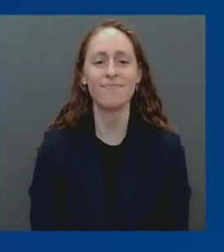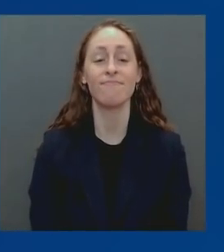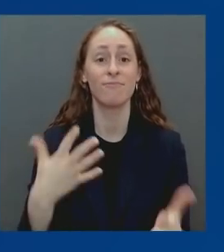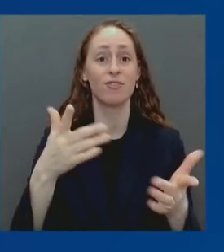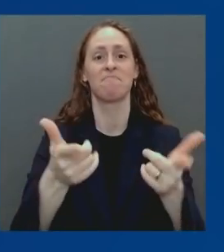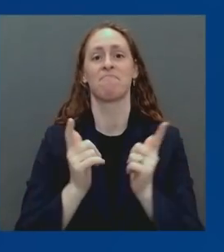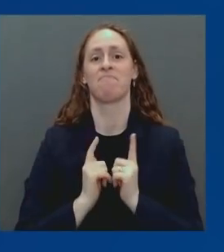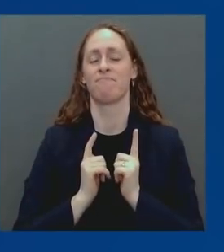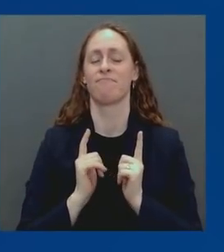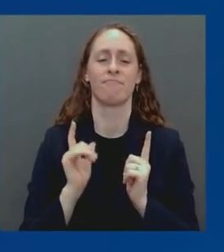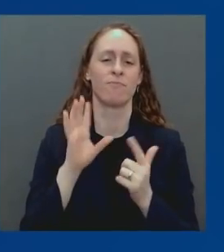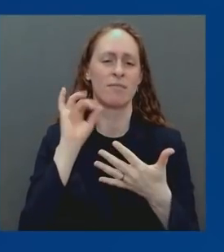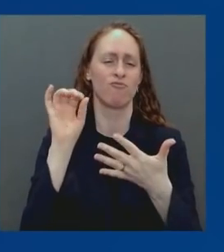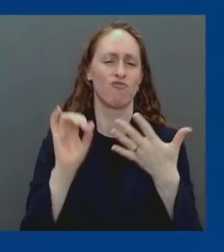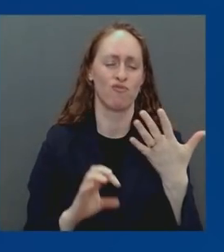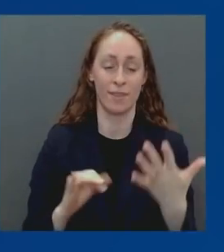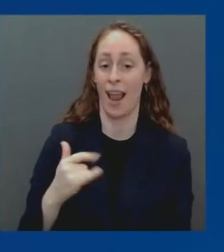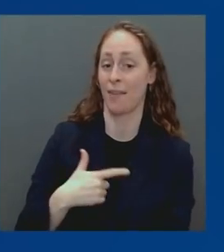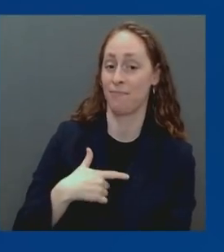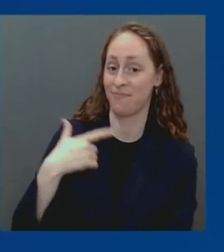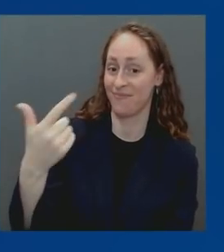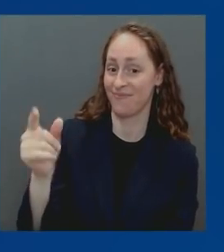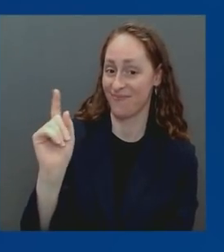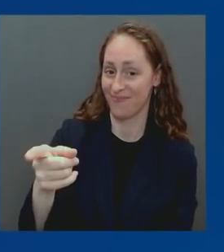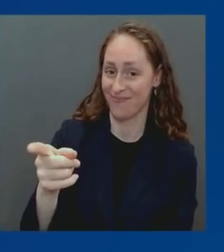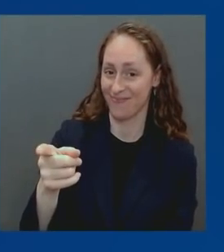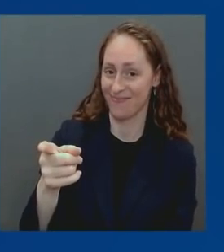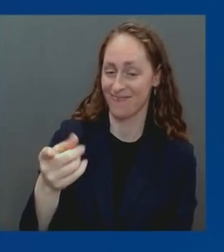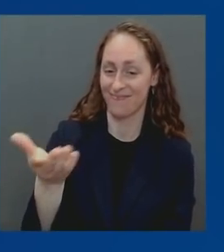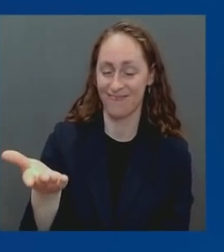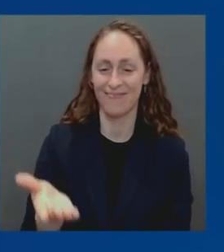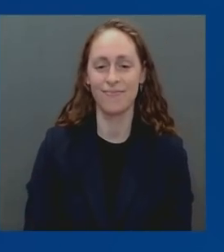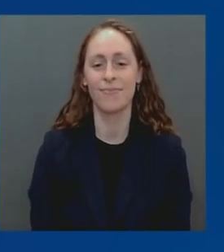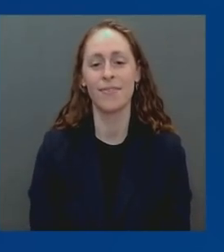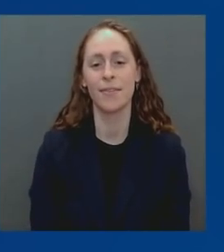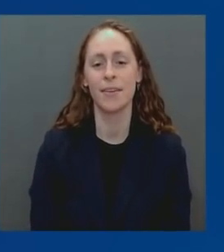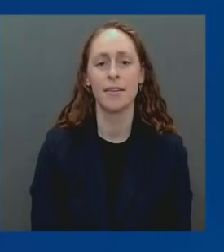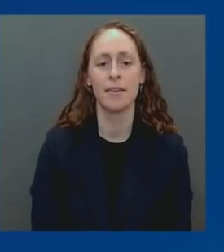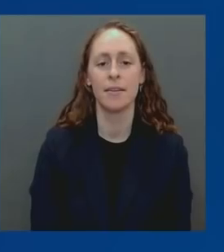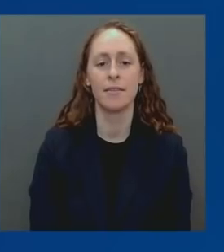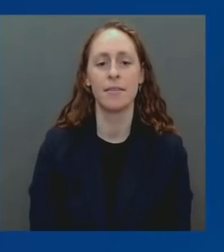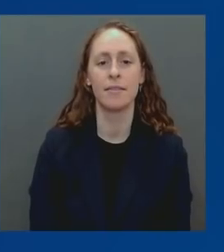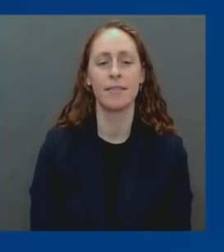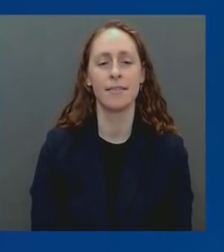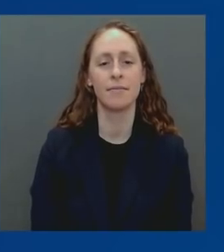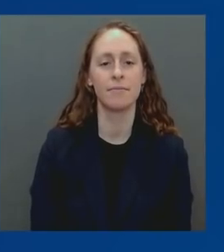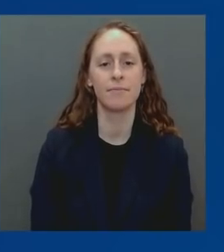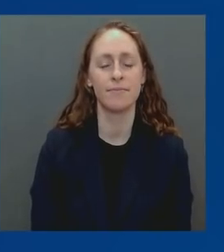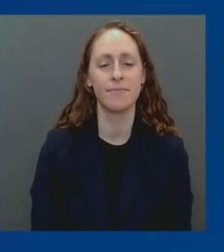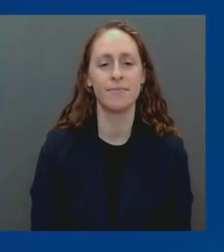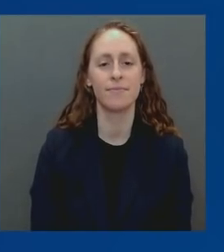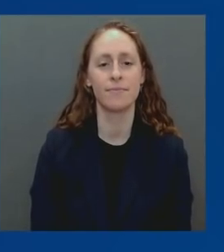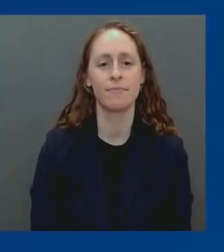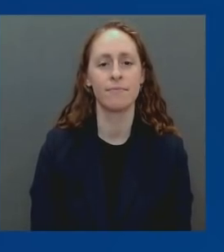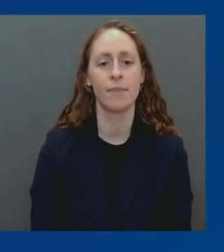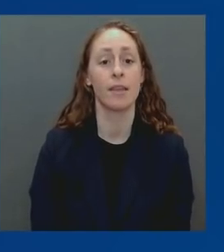Dr. Walensky: Thank you, Jeff. Good afternoon. I'd like to start by walking you through today's data. The current seven-day daily average of cases